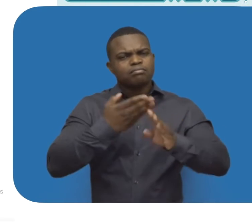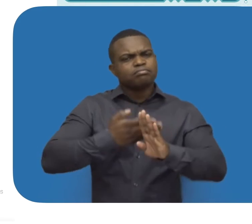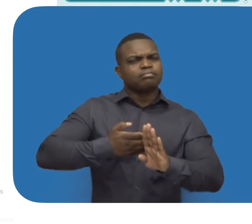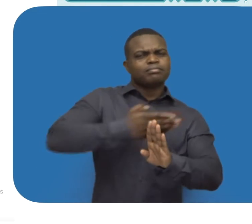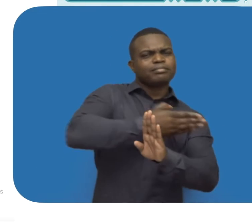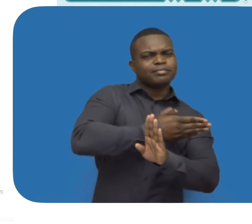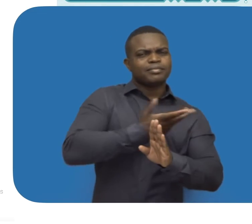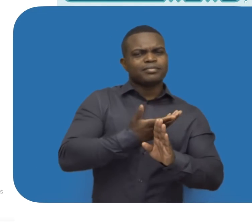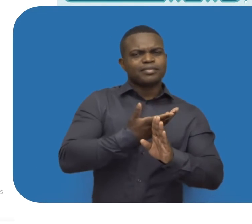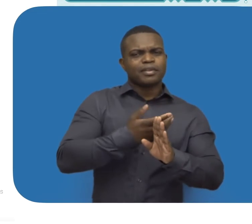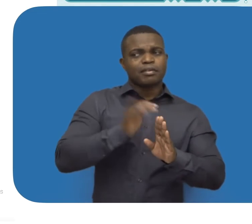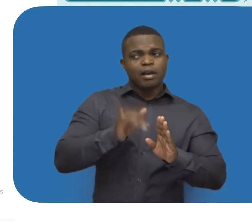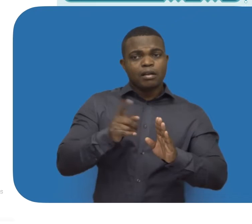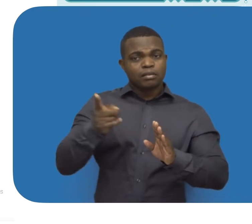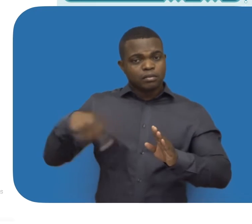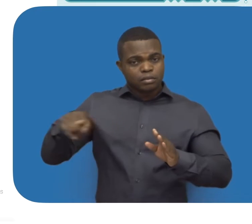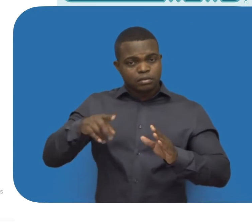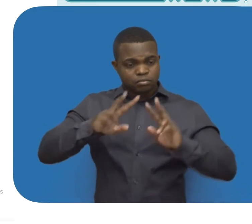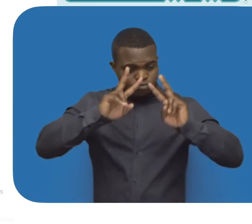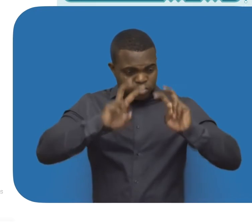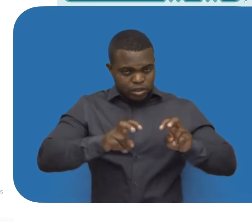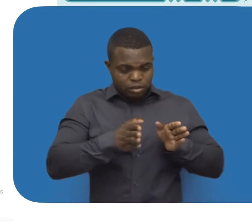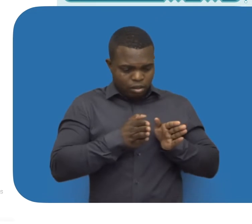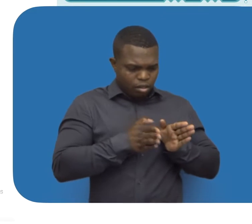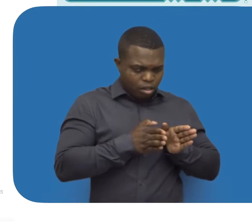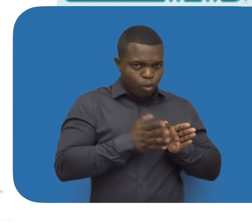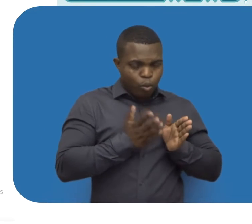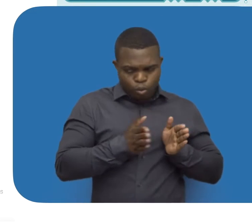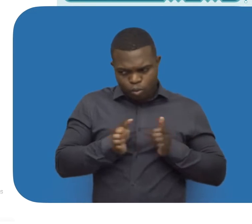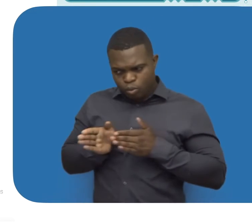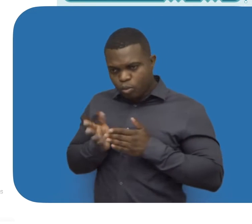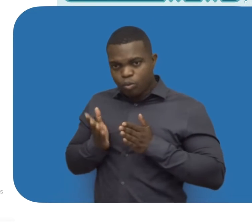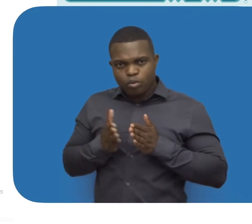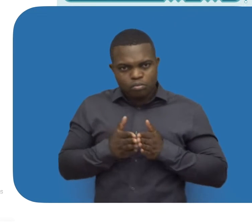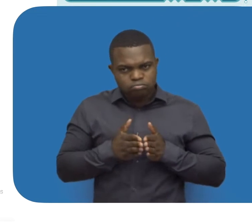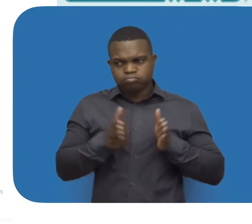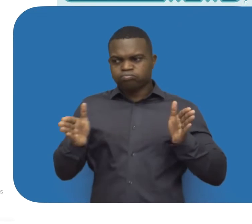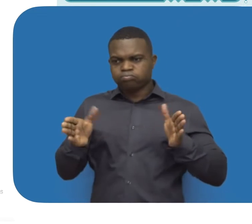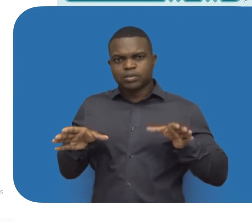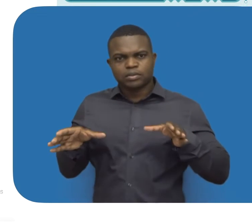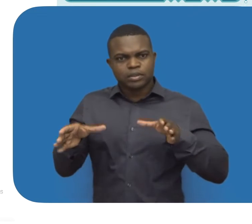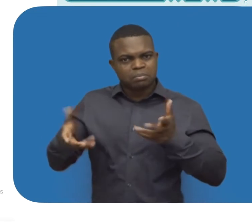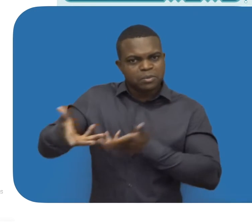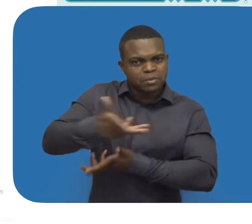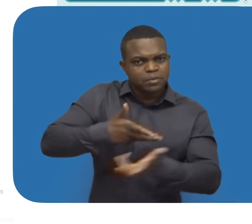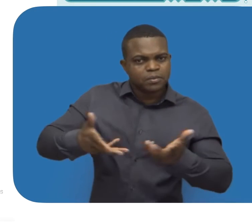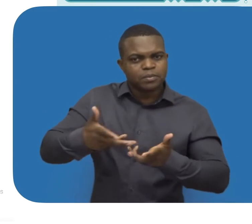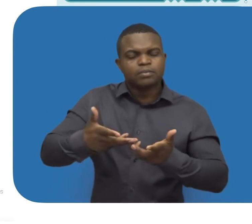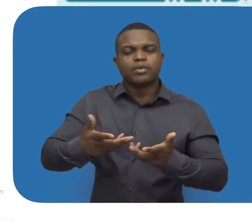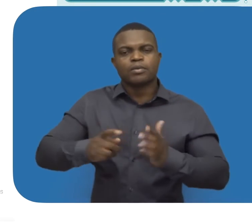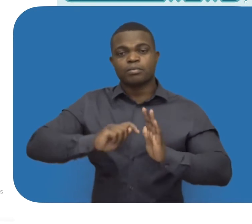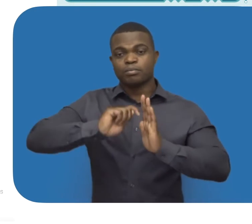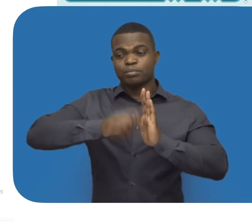and anticipate its inherent biases. Of course, all project notes have their own version-controlled DOIs.